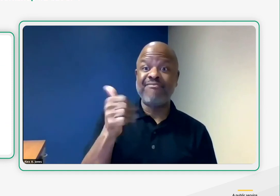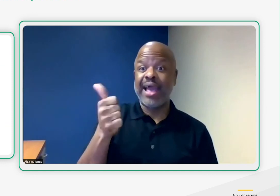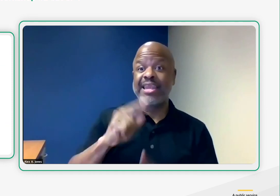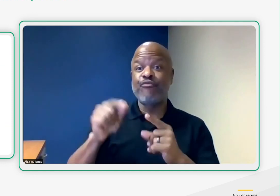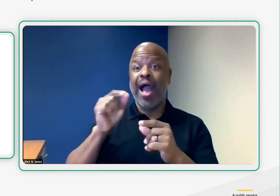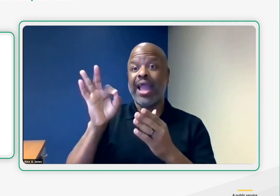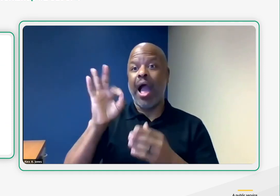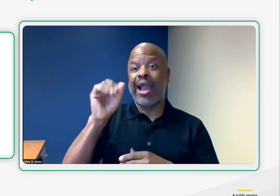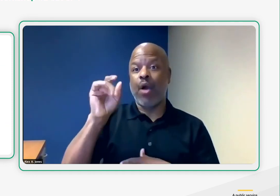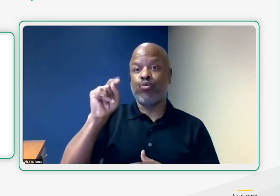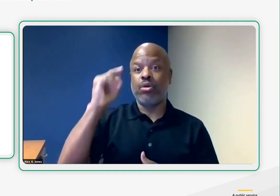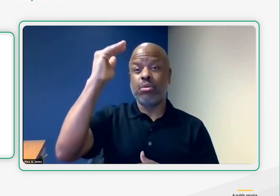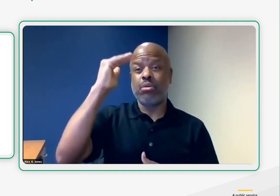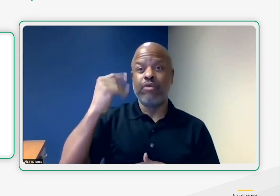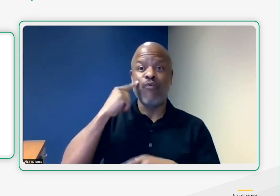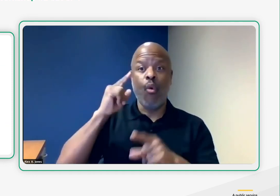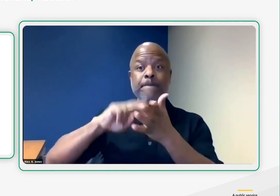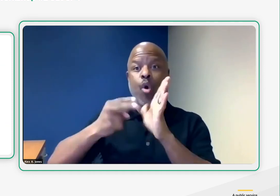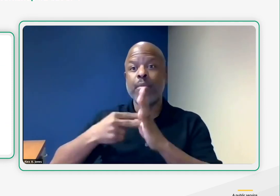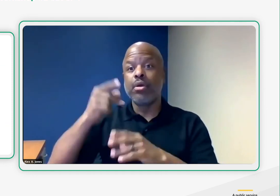Maybe we have 5 or 10 different accounts for different purposes.